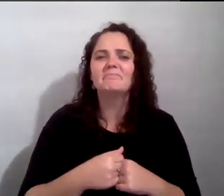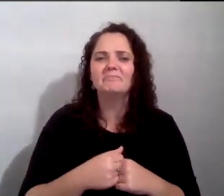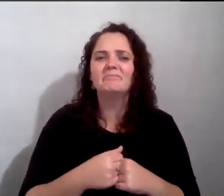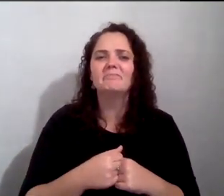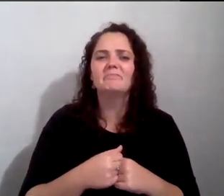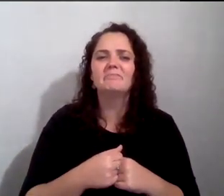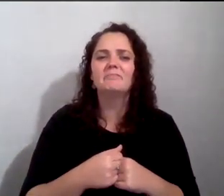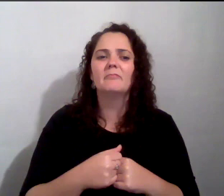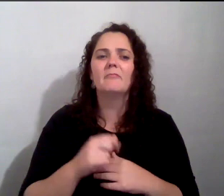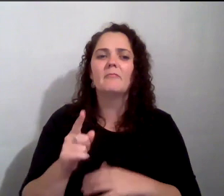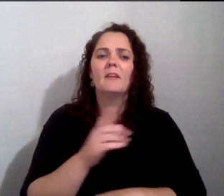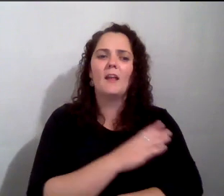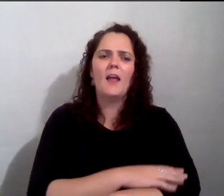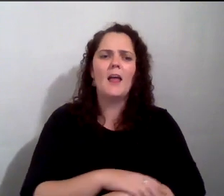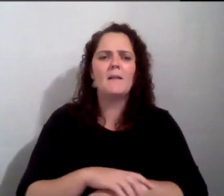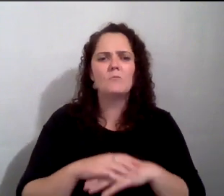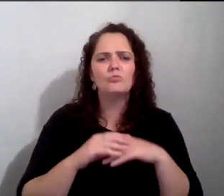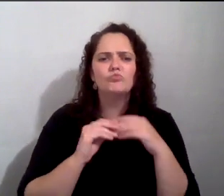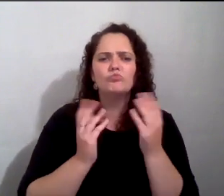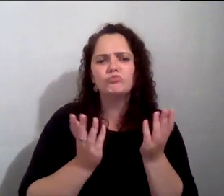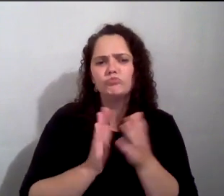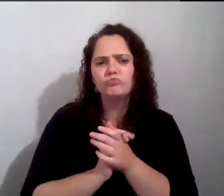and her arms suggest that she's wearing gloves but apparently she never